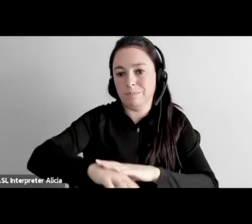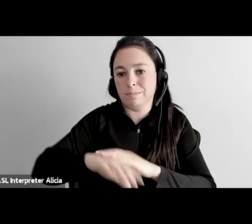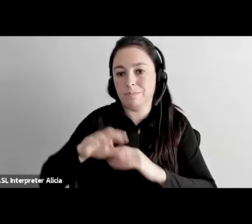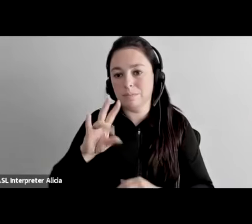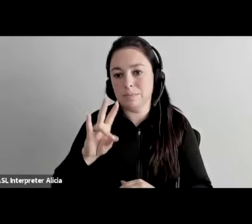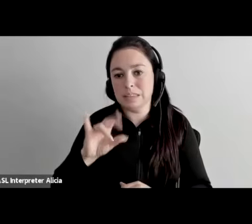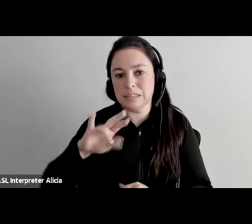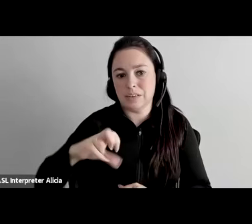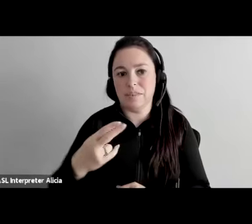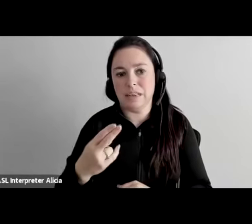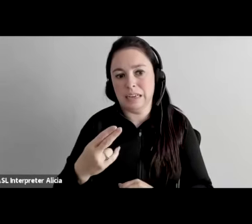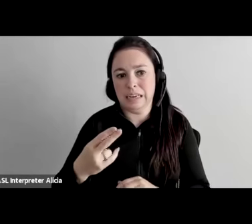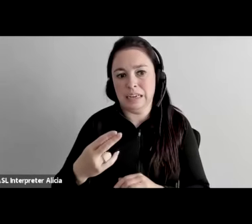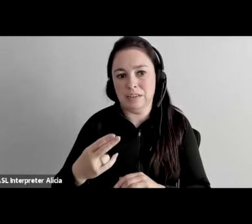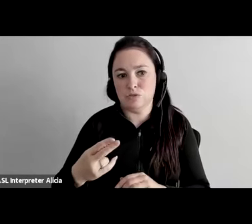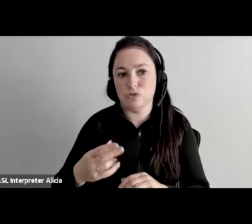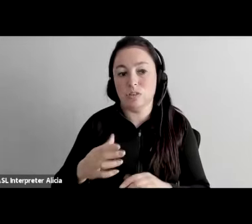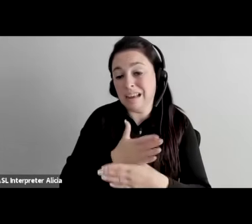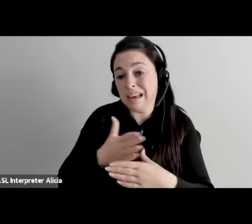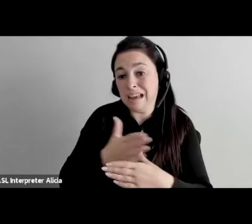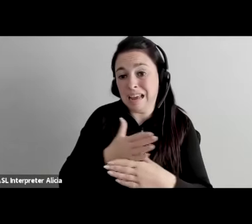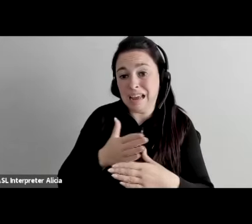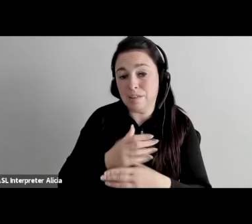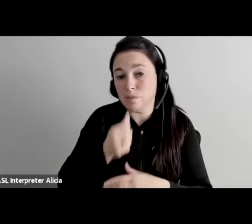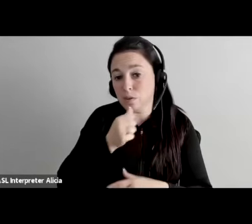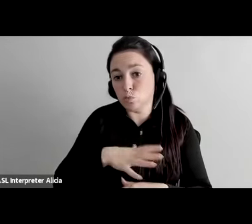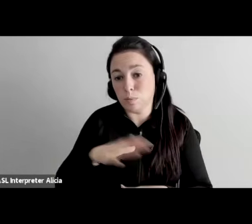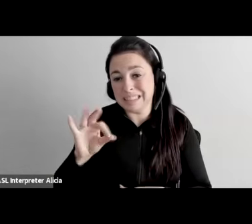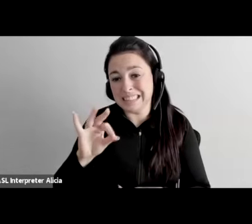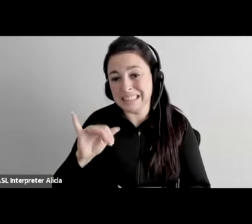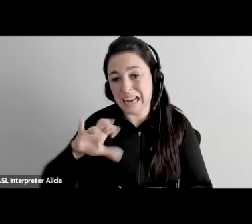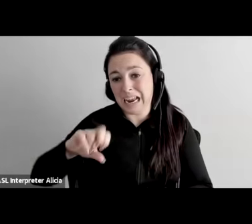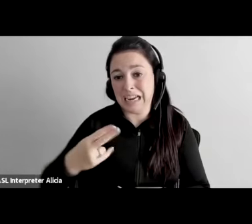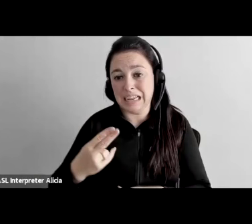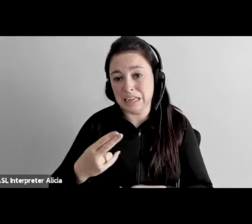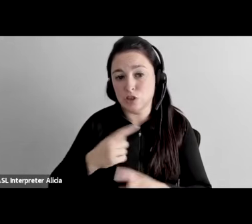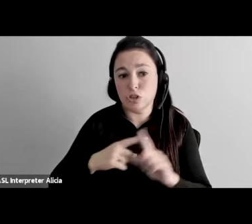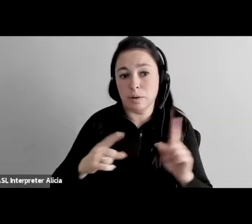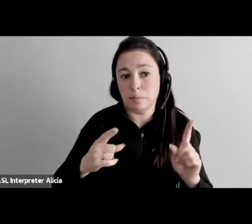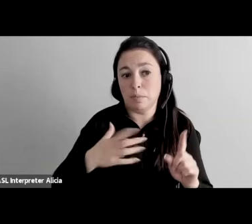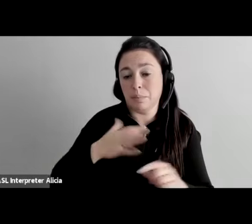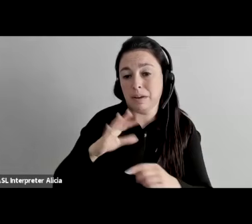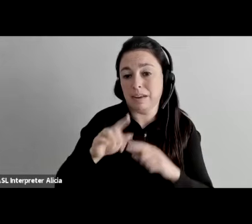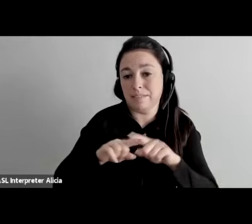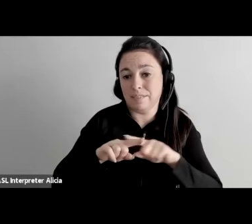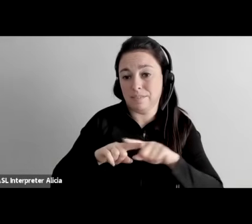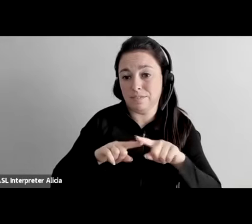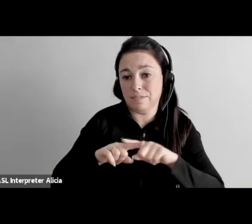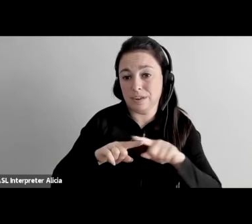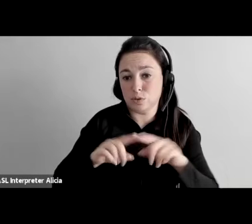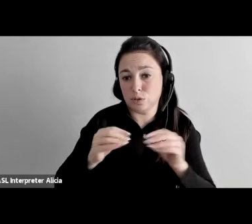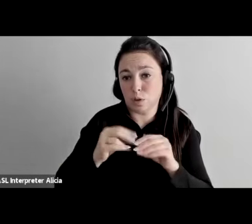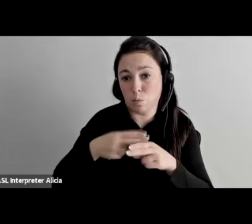the average woman's is nine but i have two inch long fingers i quite literally don't have a grasp on